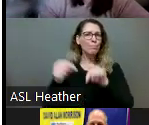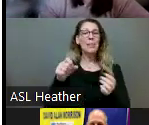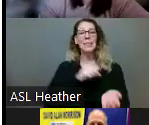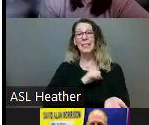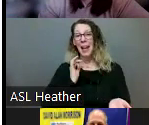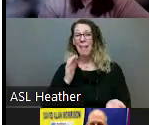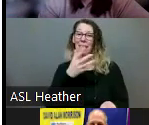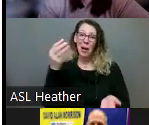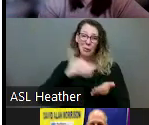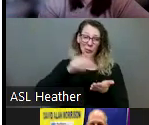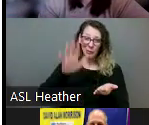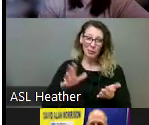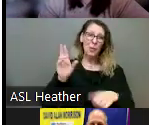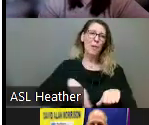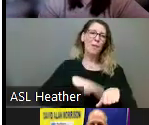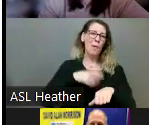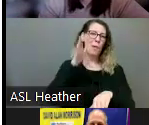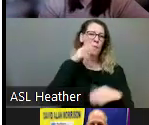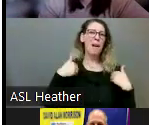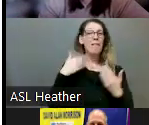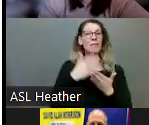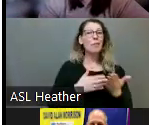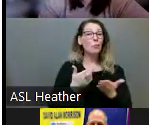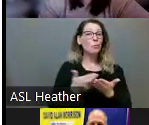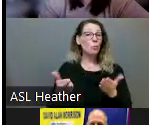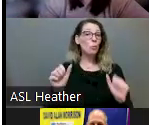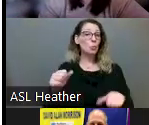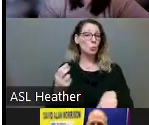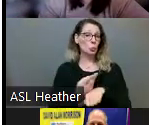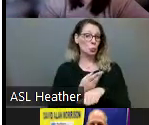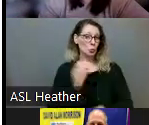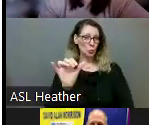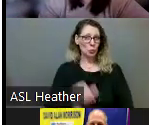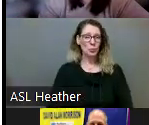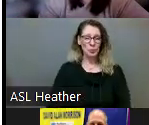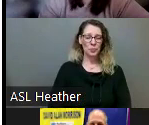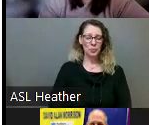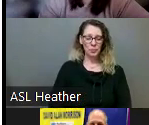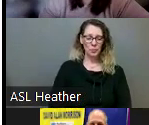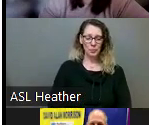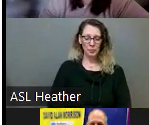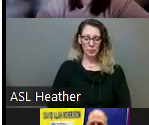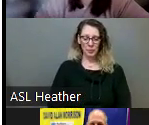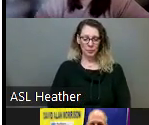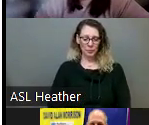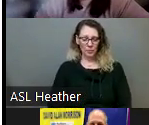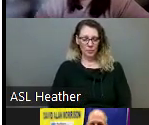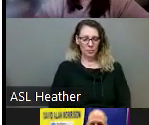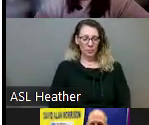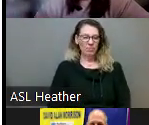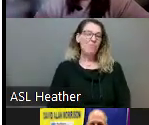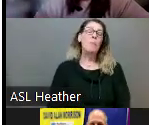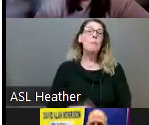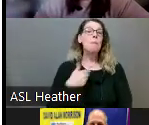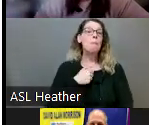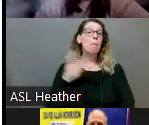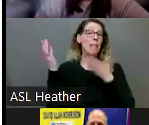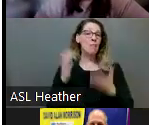have some resources that'll help you get started too. I brought with me Krissy Johnson,